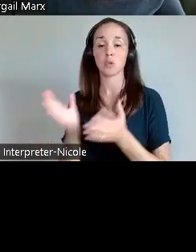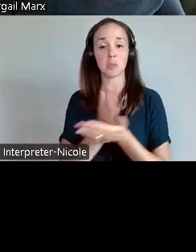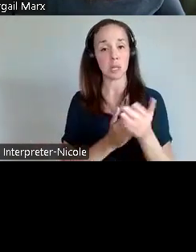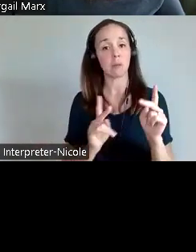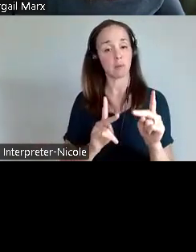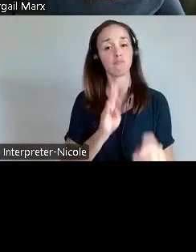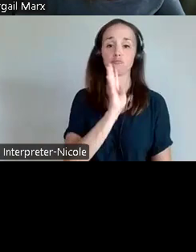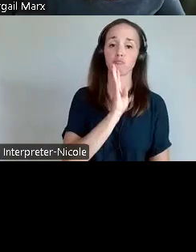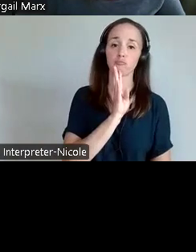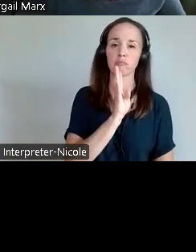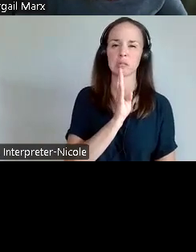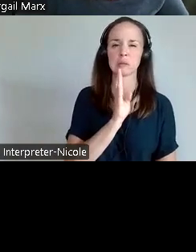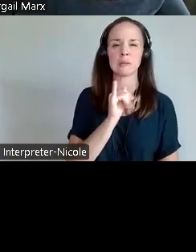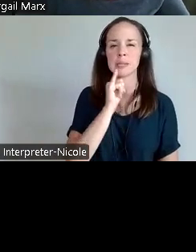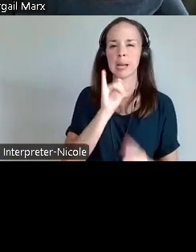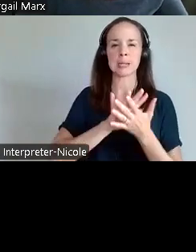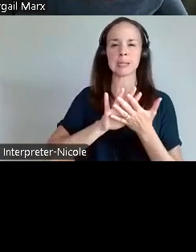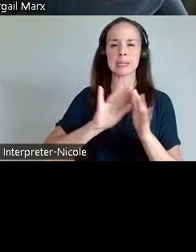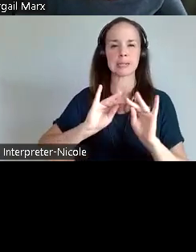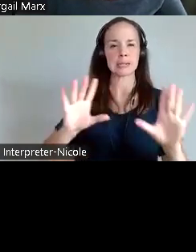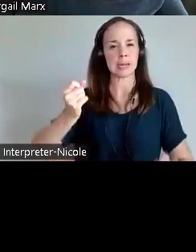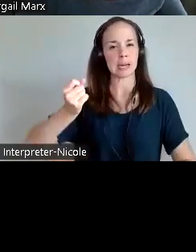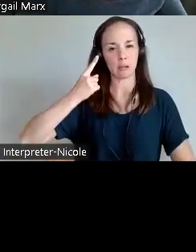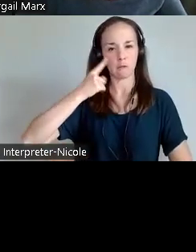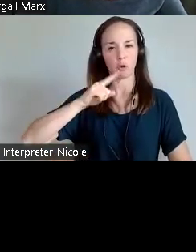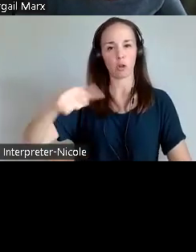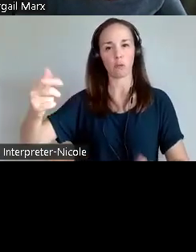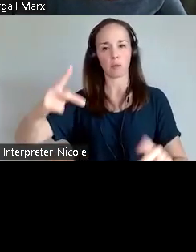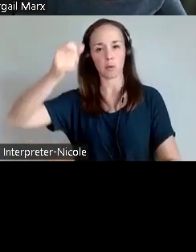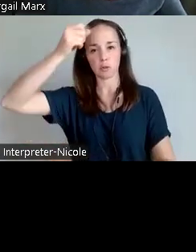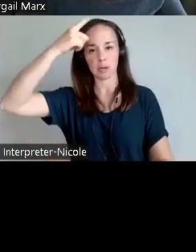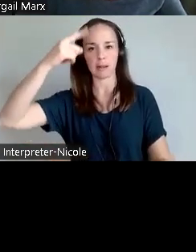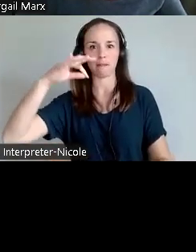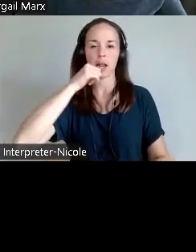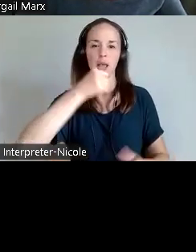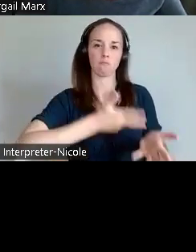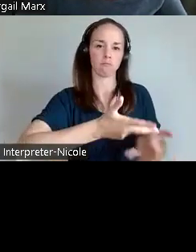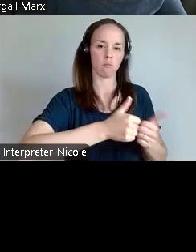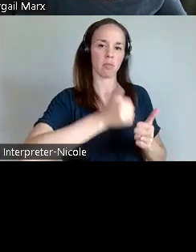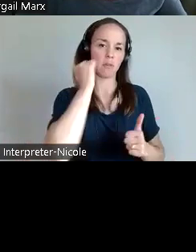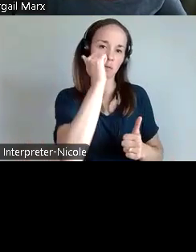Maybe not highly intelligible to individuals outside of their immediate family,